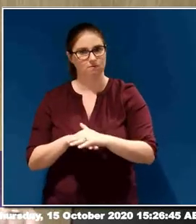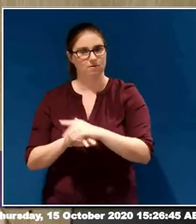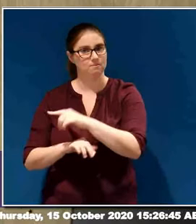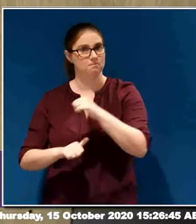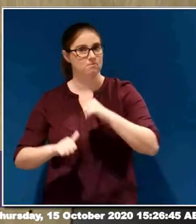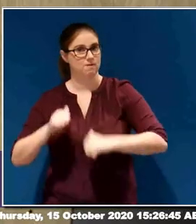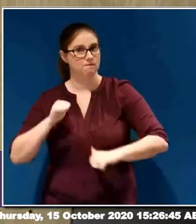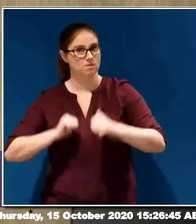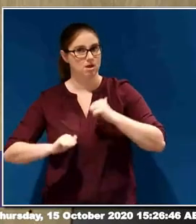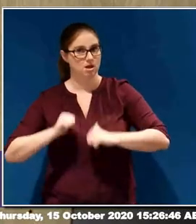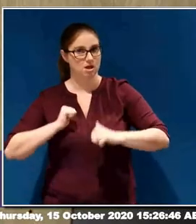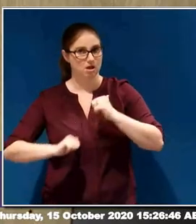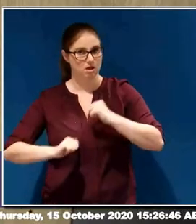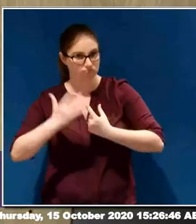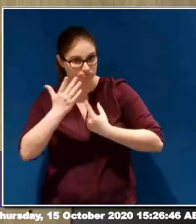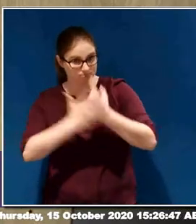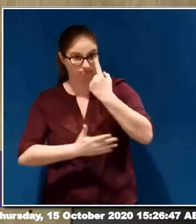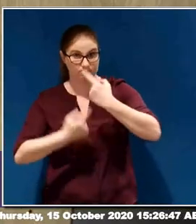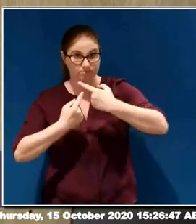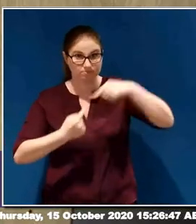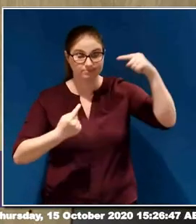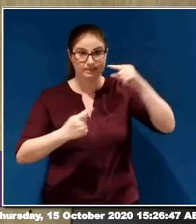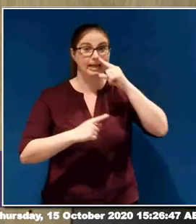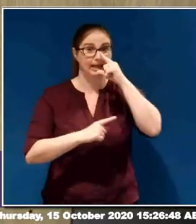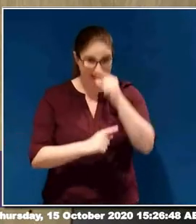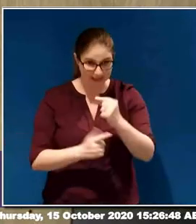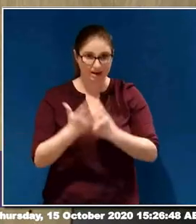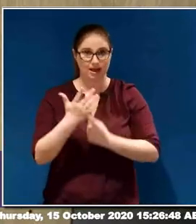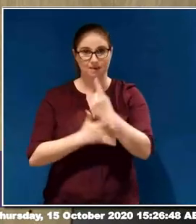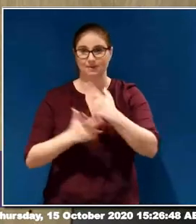students in this grey zone you speak of. Yes.